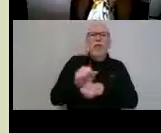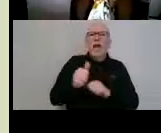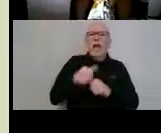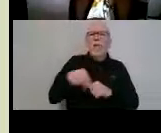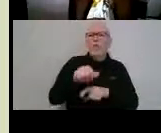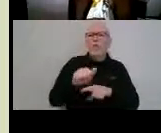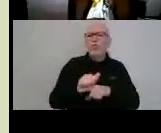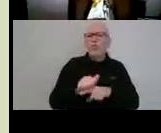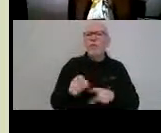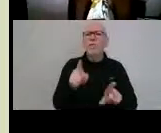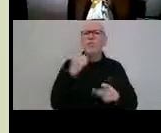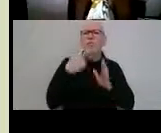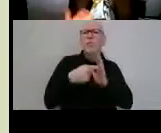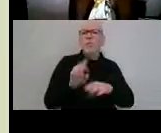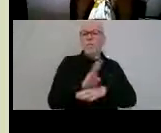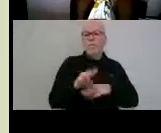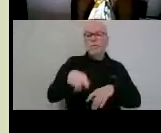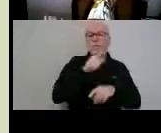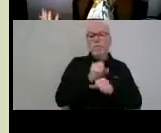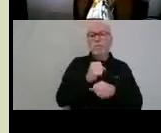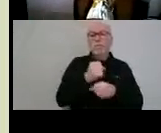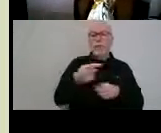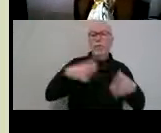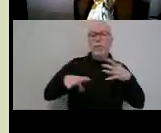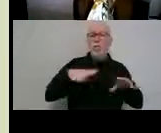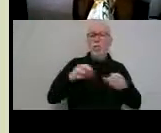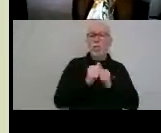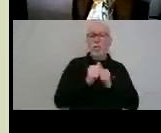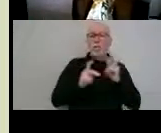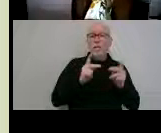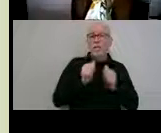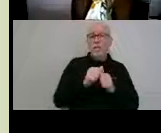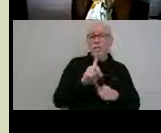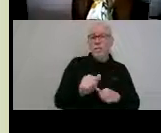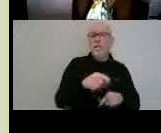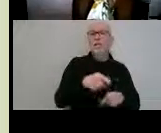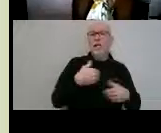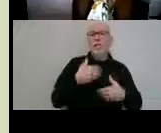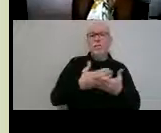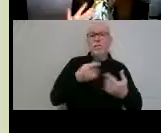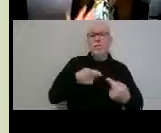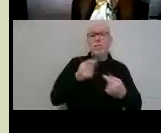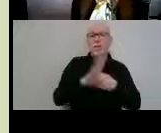So businesses that make stylish clothing for people with disabilities have had a lot of trouble getting their ads approved